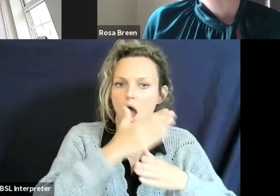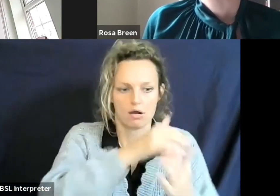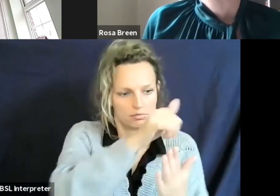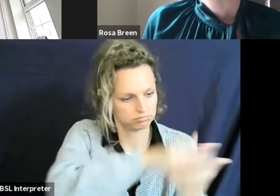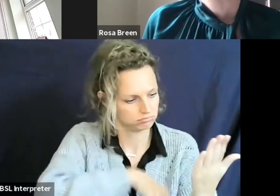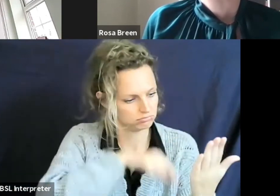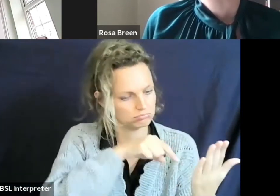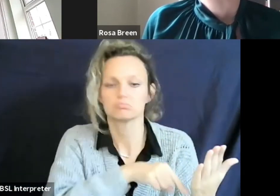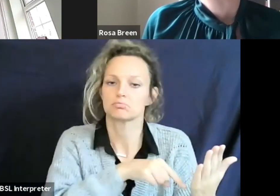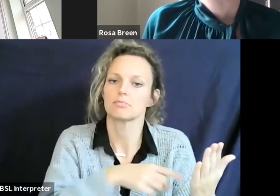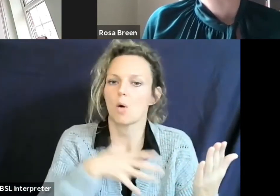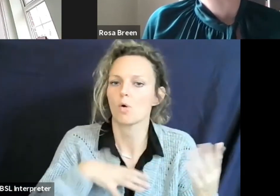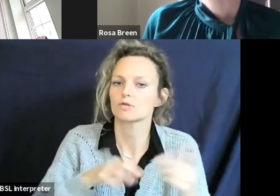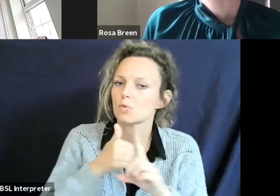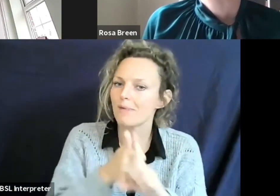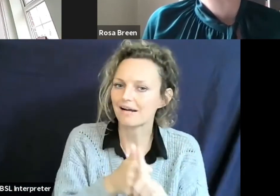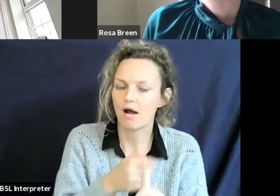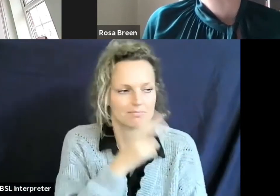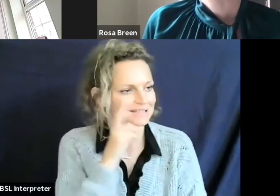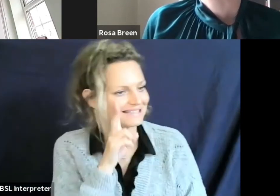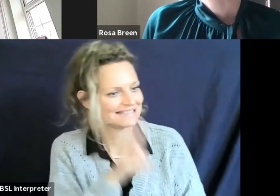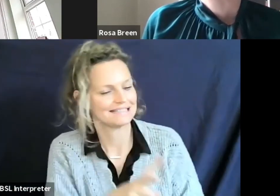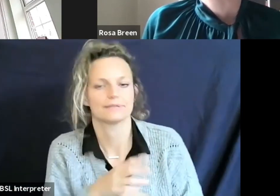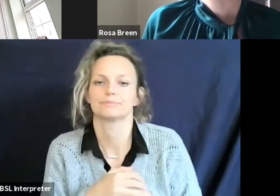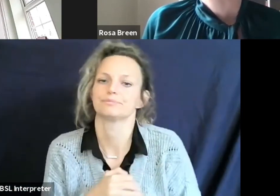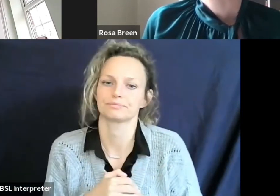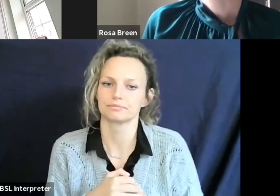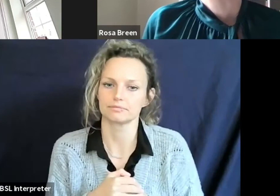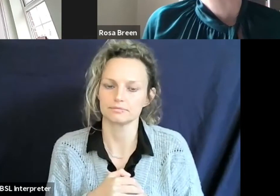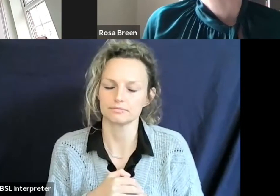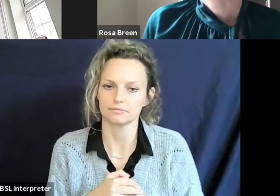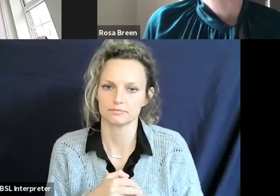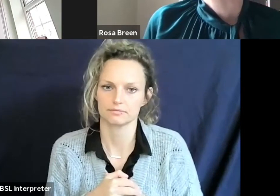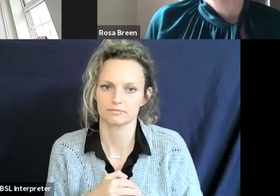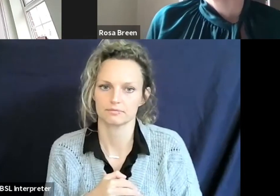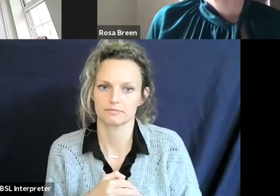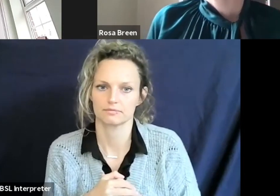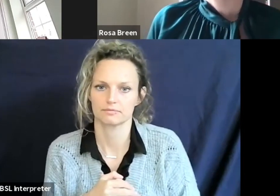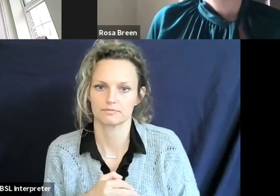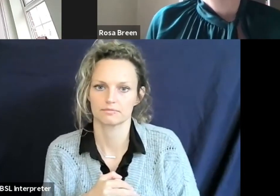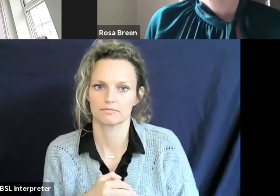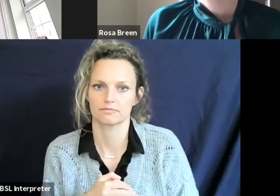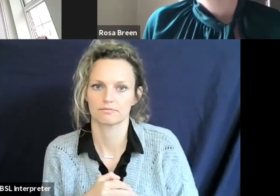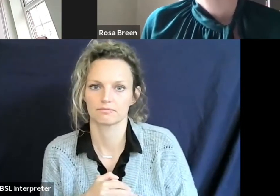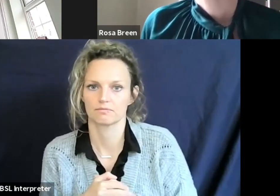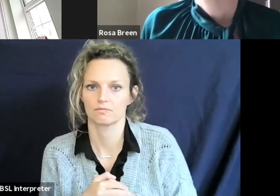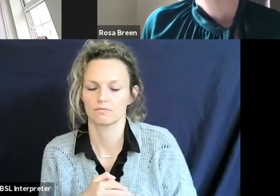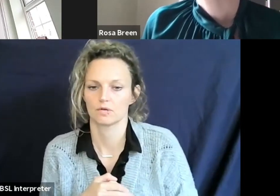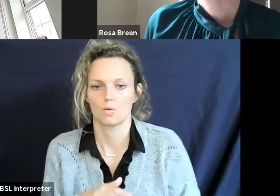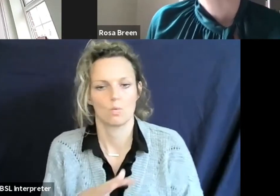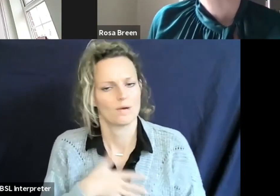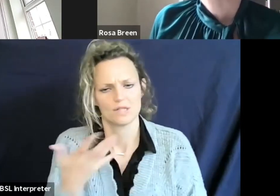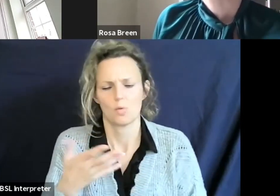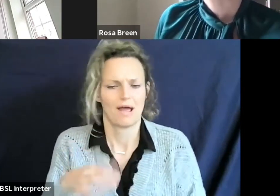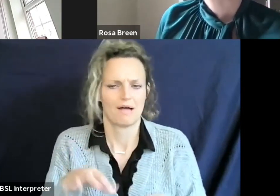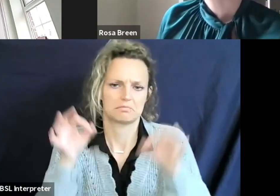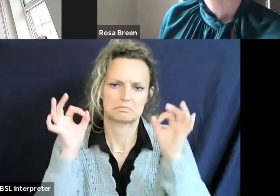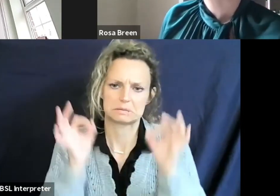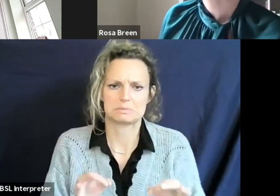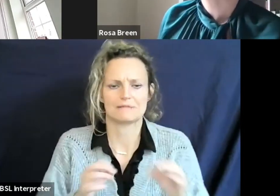That's easy to do by giving that small example, by saying I led this piece of work, I worked on that piece of work. That is what we look for.